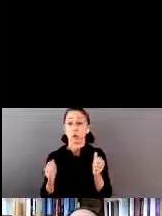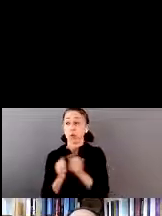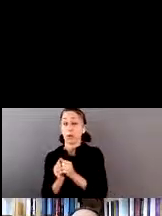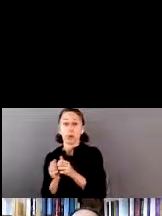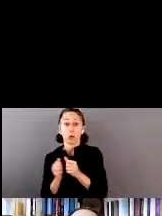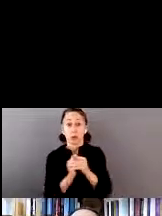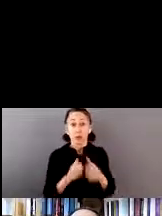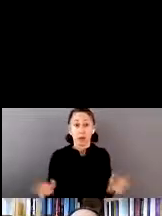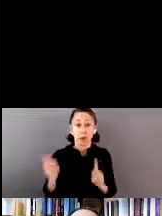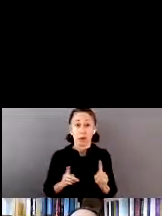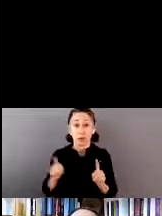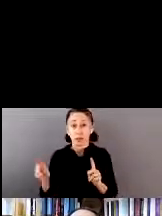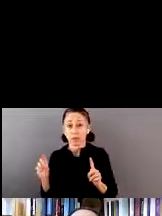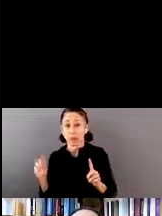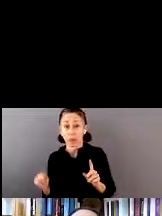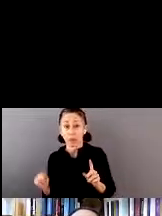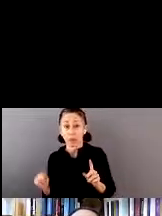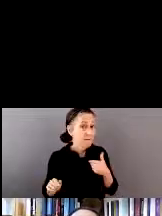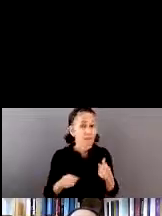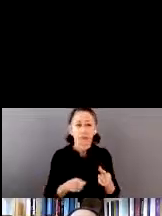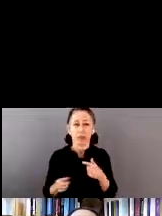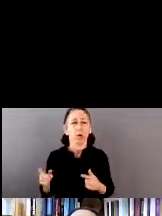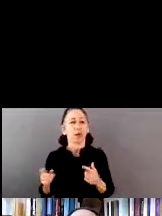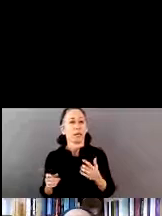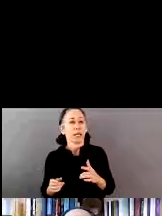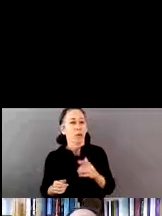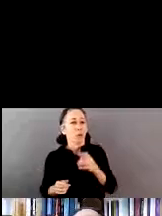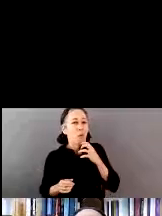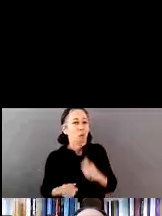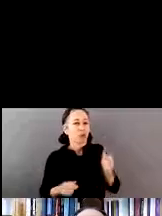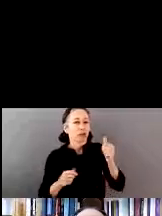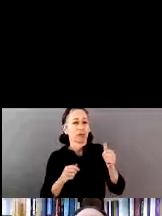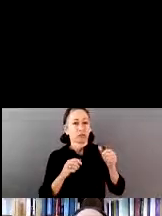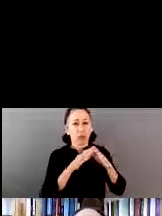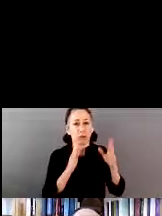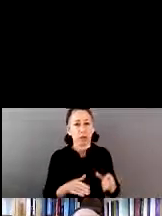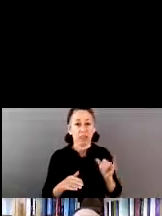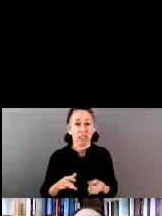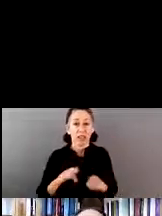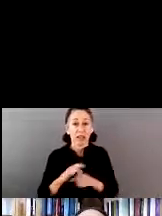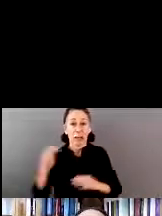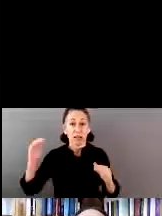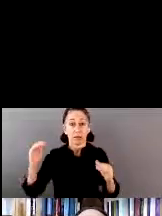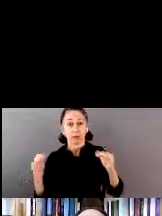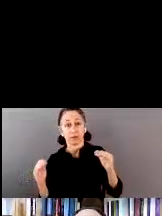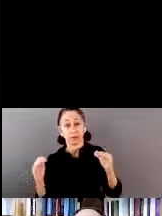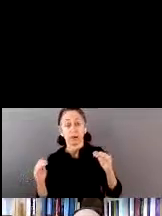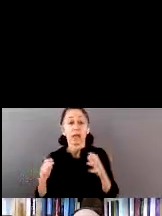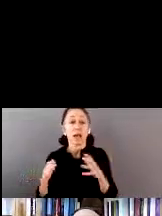a narrowing of the recent construction gap between people with and without disabilities. This is one thing we tried to look at the relationship of the environment and the potential for people with disabilities living in older housing. So, that gap between people with and